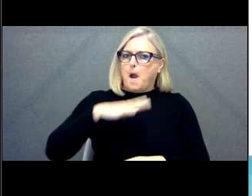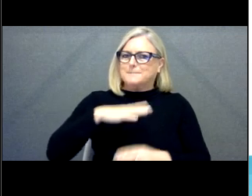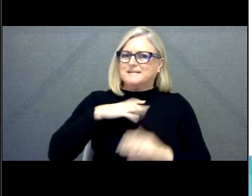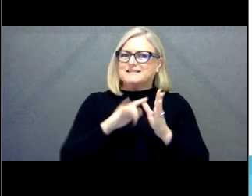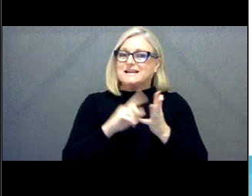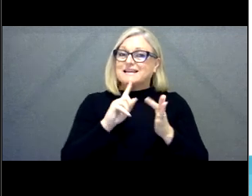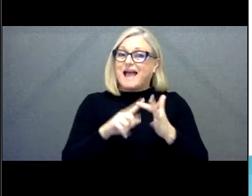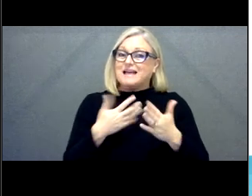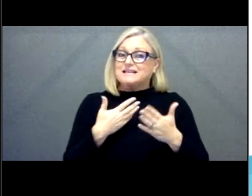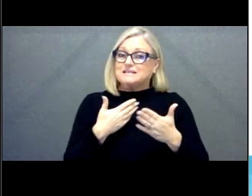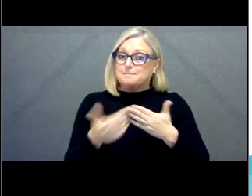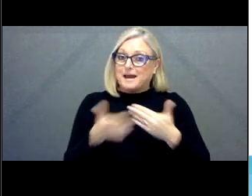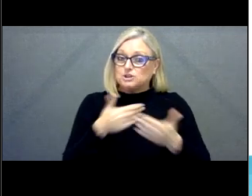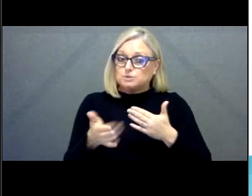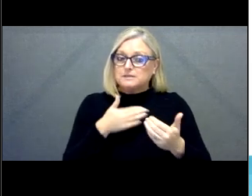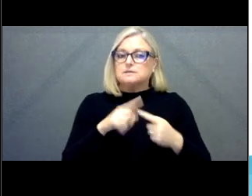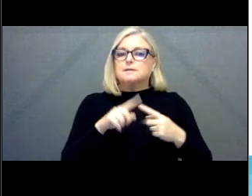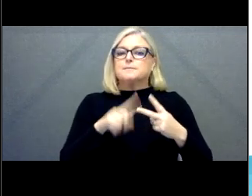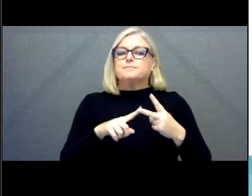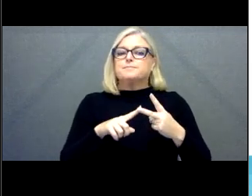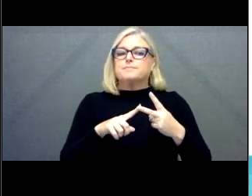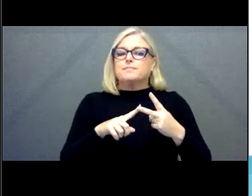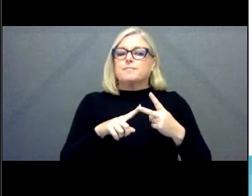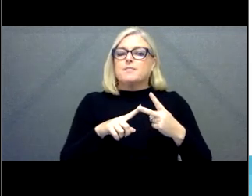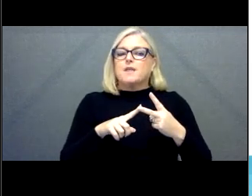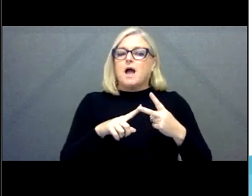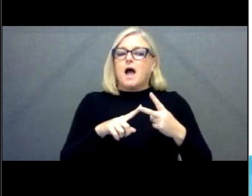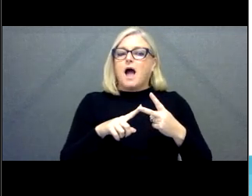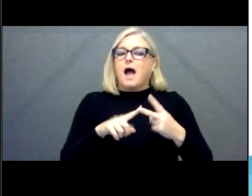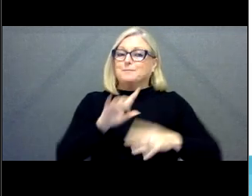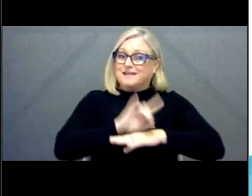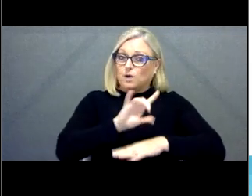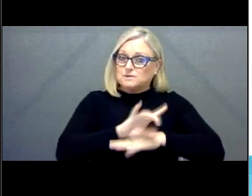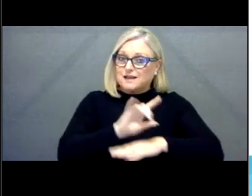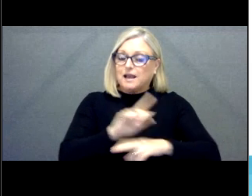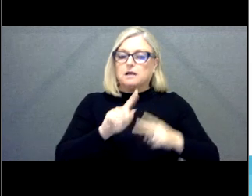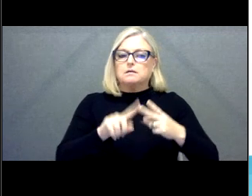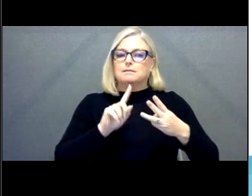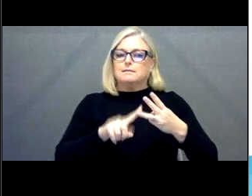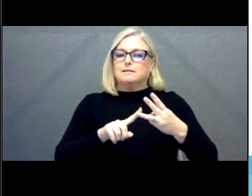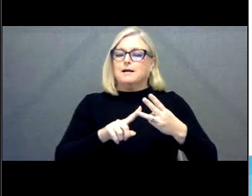Corrections a counselling session um at least three random drug tests and a breath test and a court